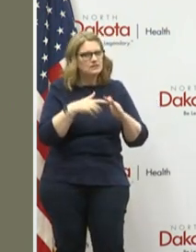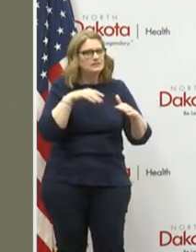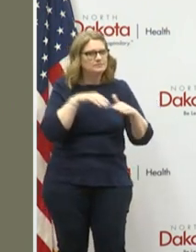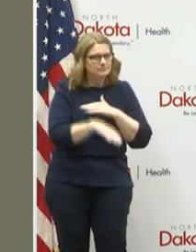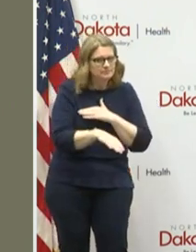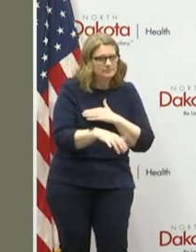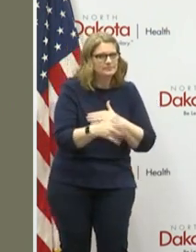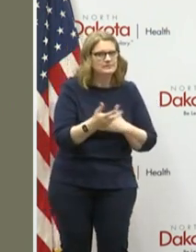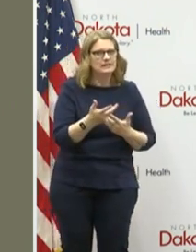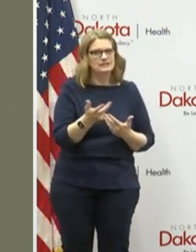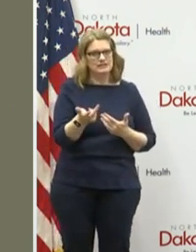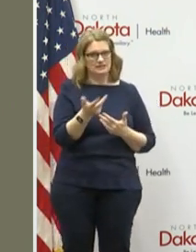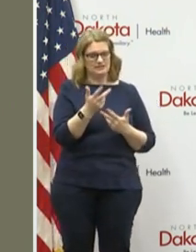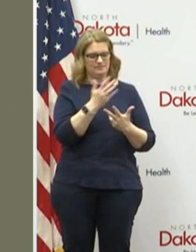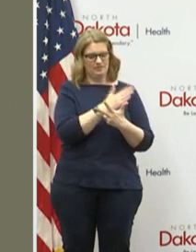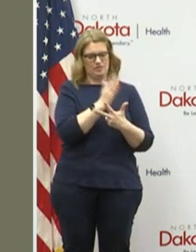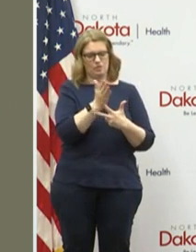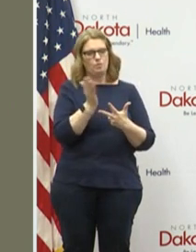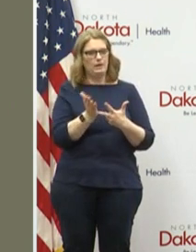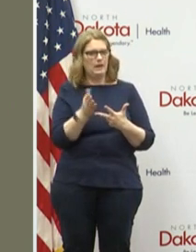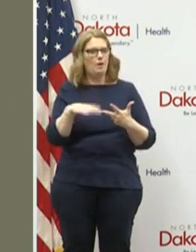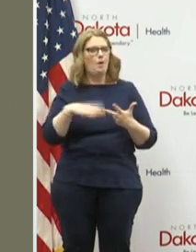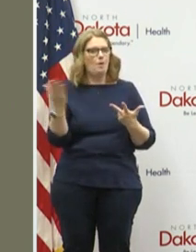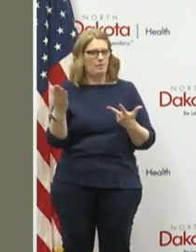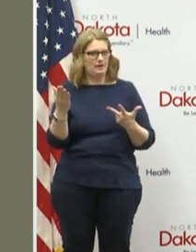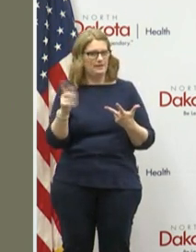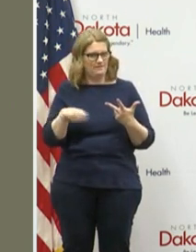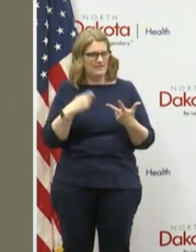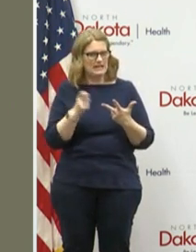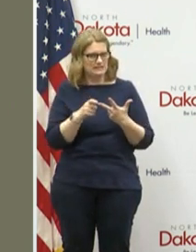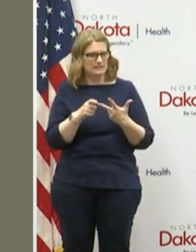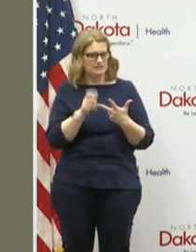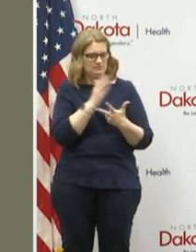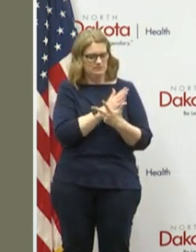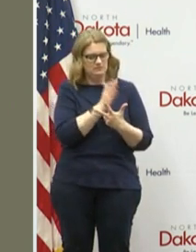BOTH RESIDENT AND STAFF WITH A